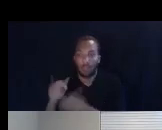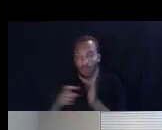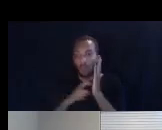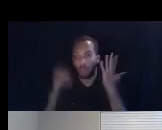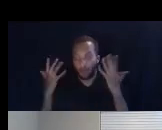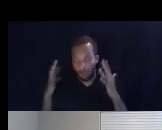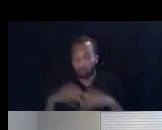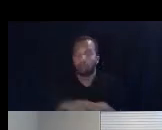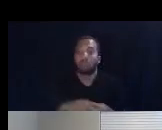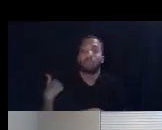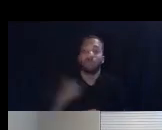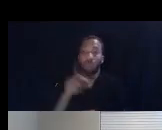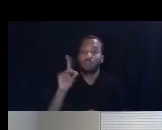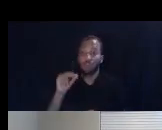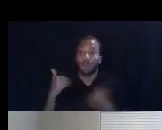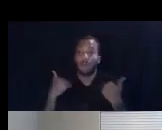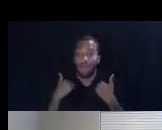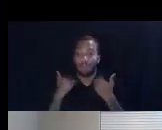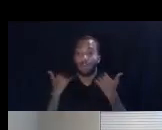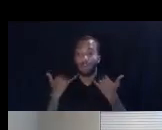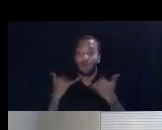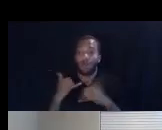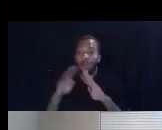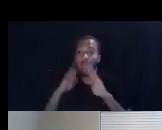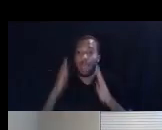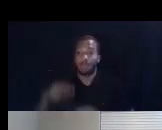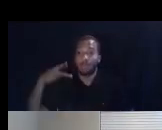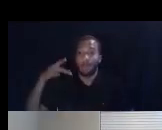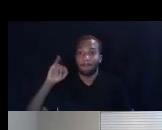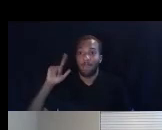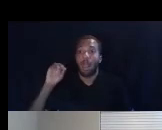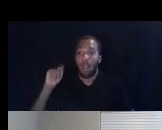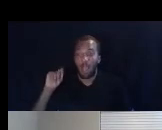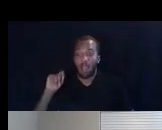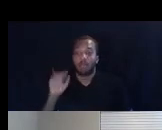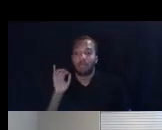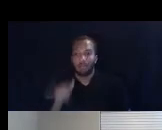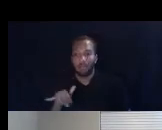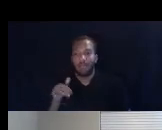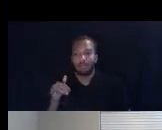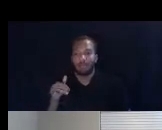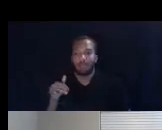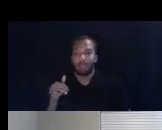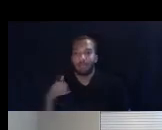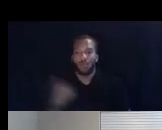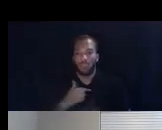We do have also a current, a housing pilot, which we're piloting essentially Medicaid paying